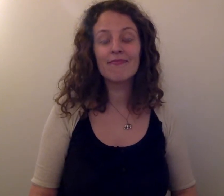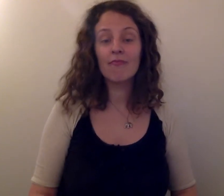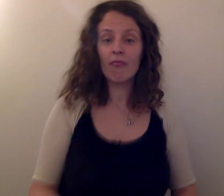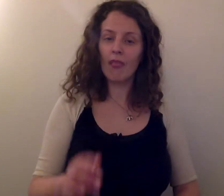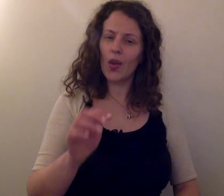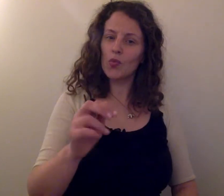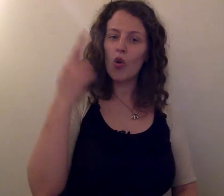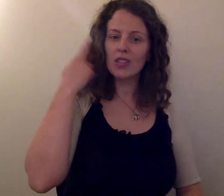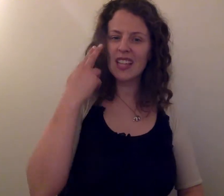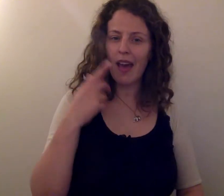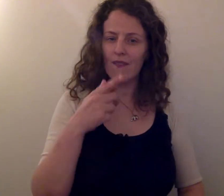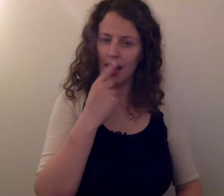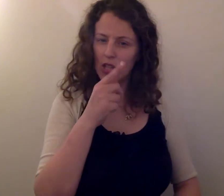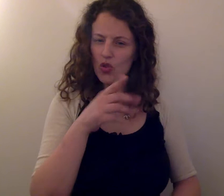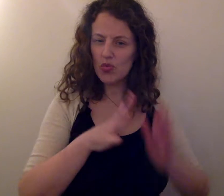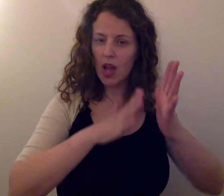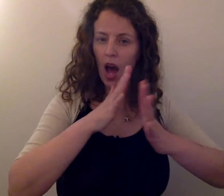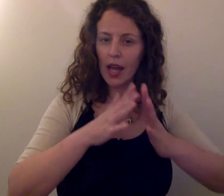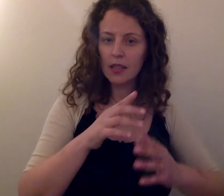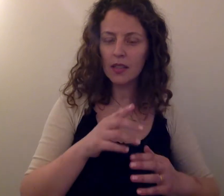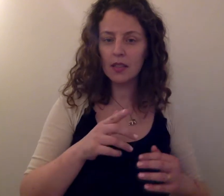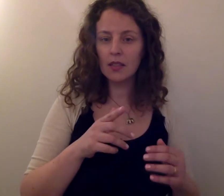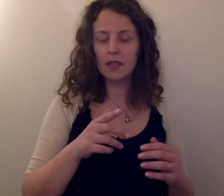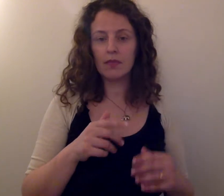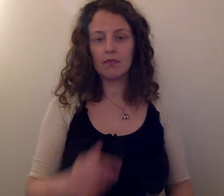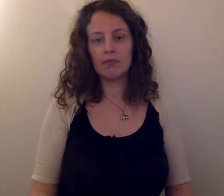"You're deaf, can you sign?"